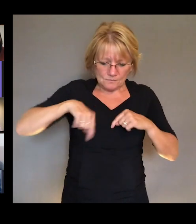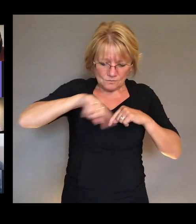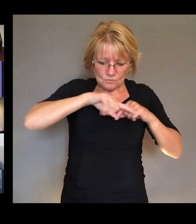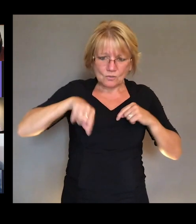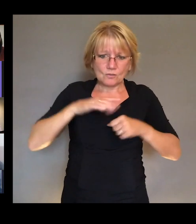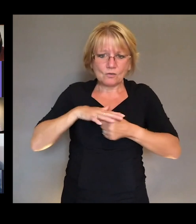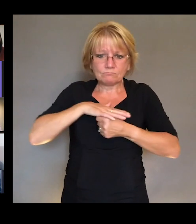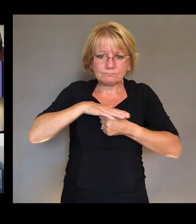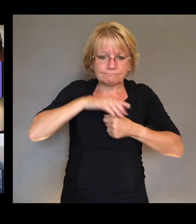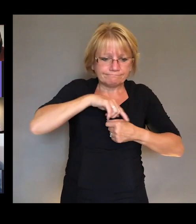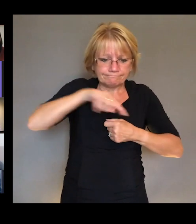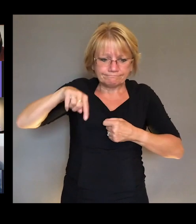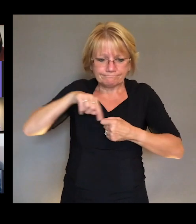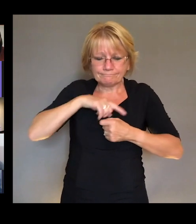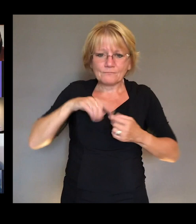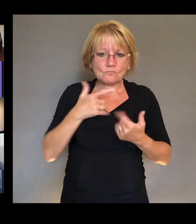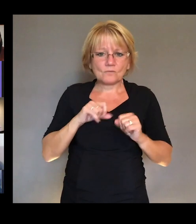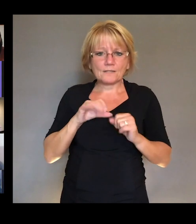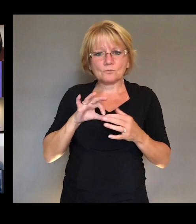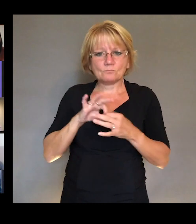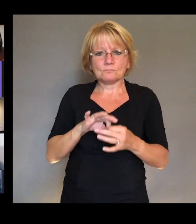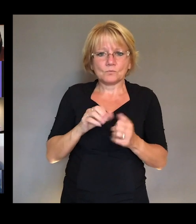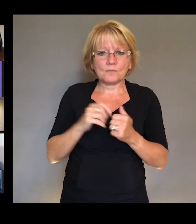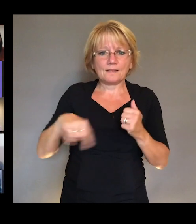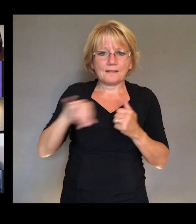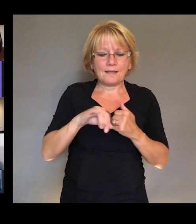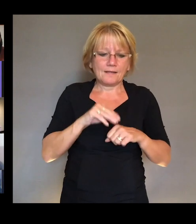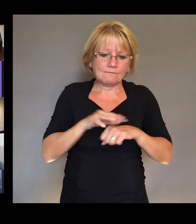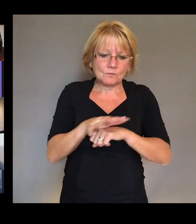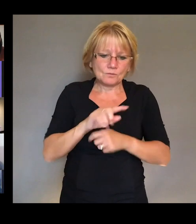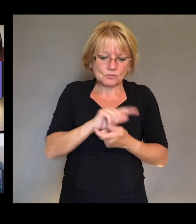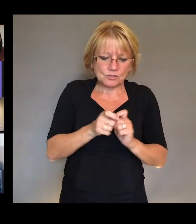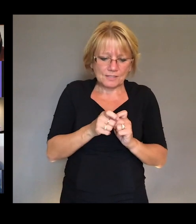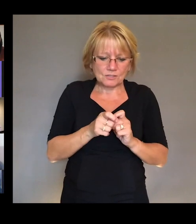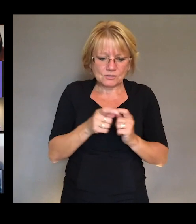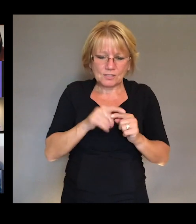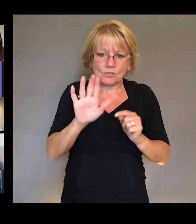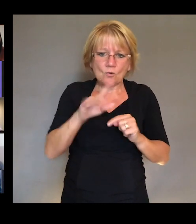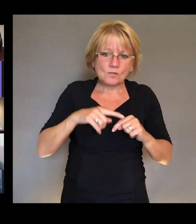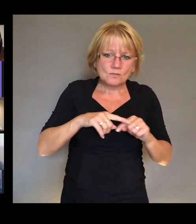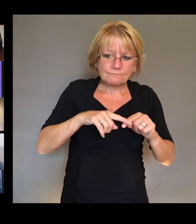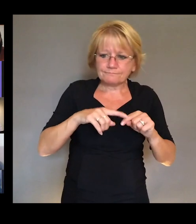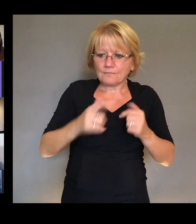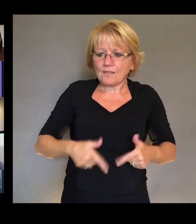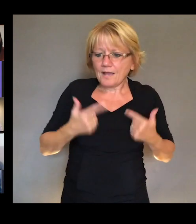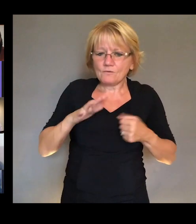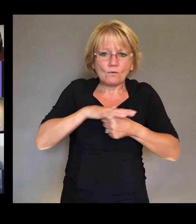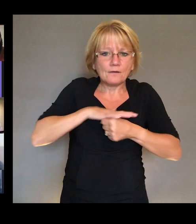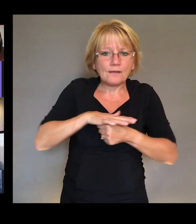And by doing that and learning on that daily basis, I think sometimes a lot of people that may be in here either once you'd create change